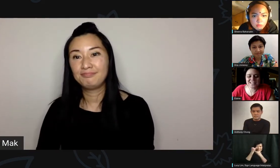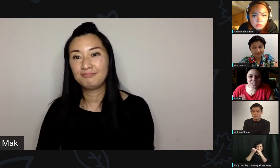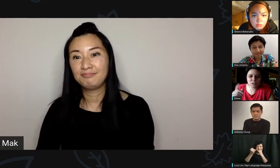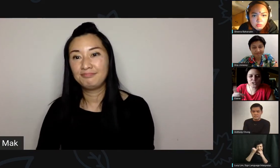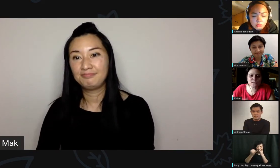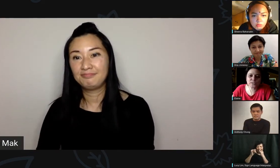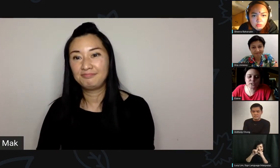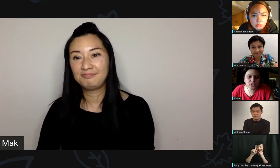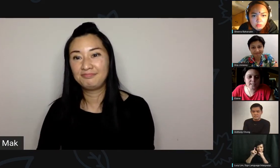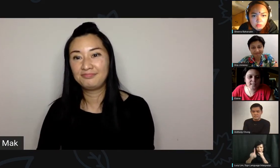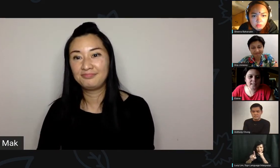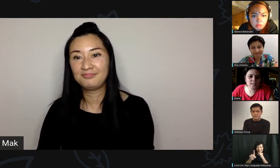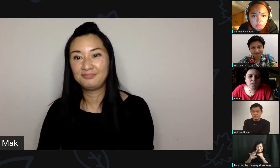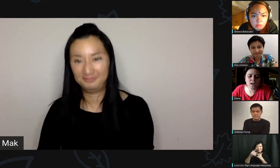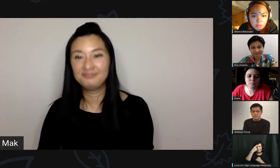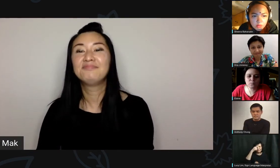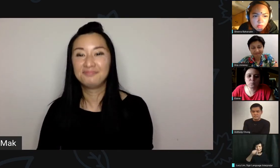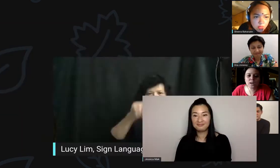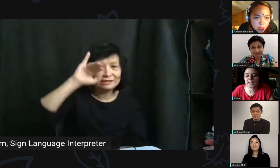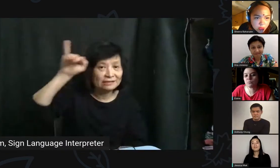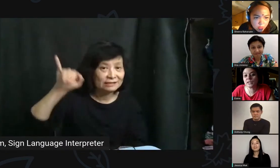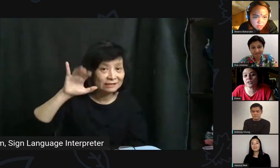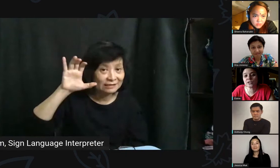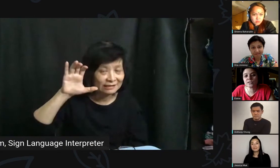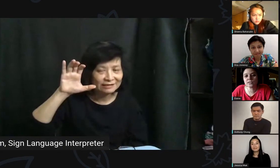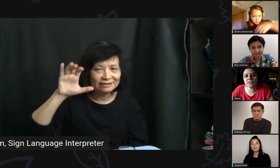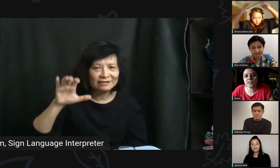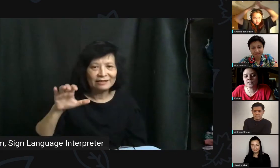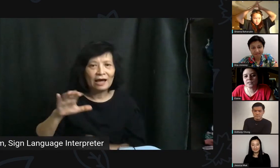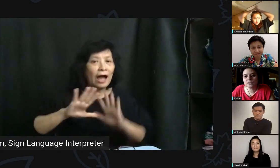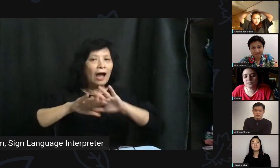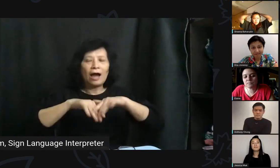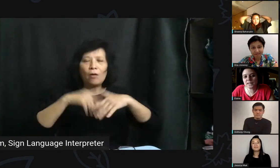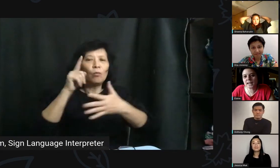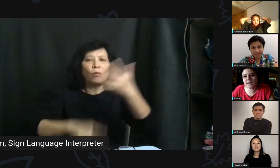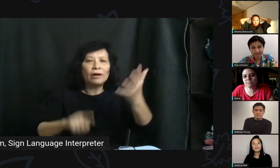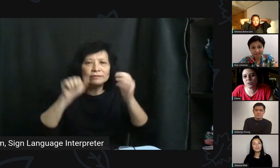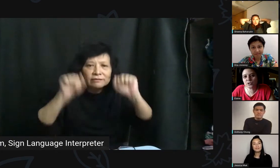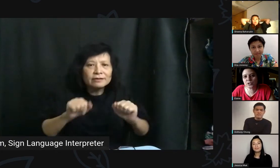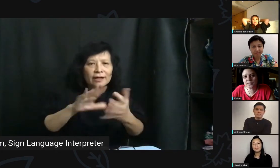Last question for you, Jessica. What can we learn from BIM poetry?